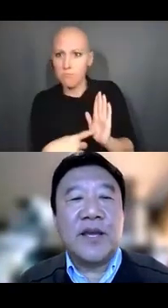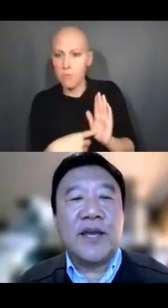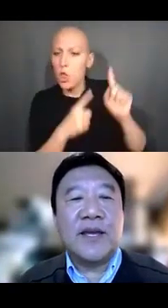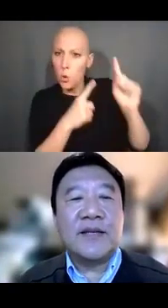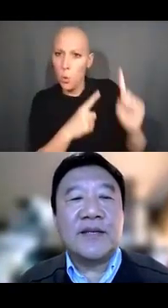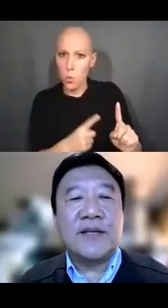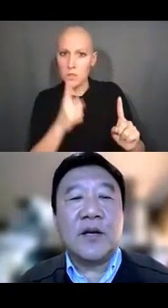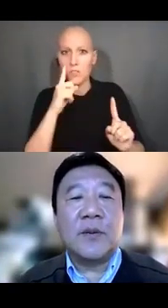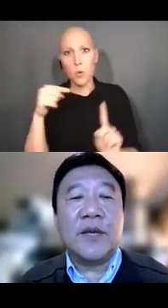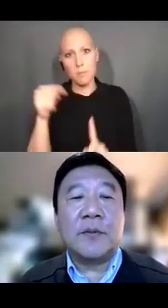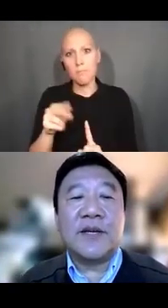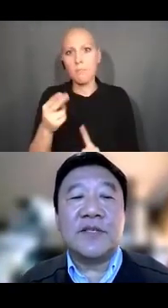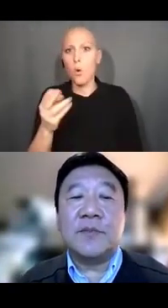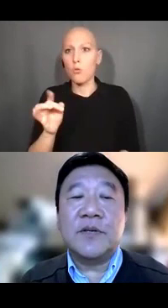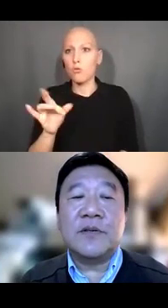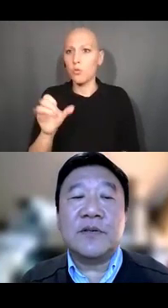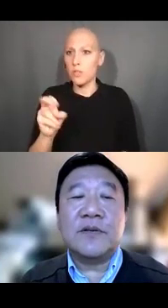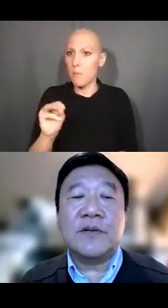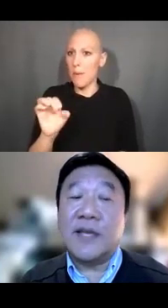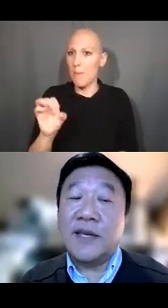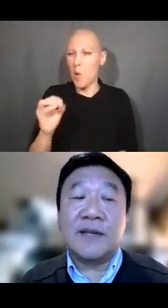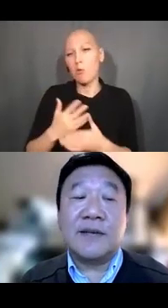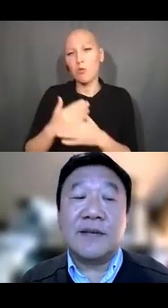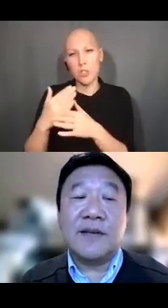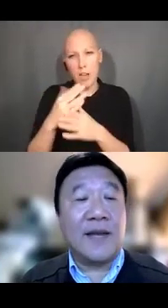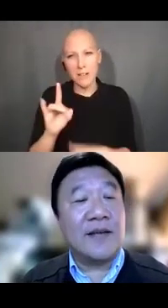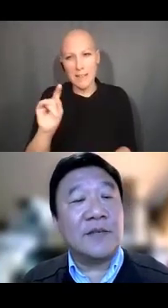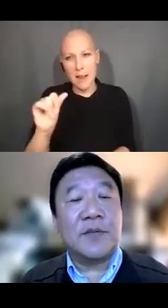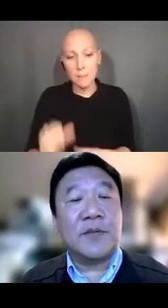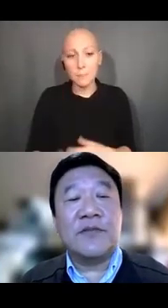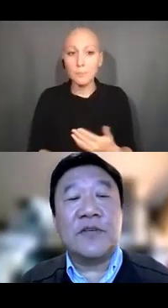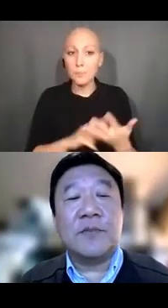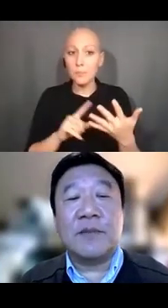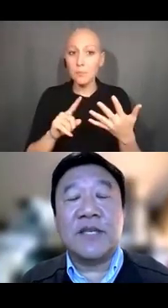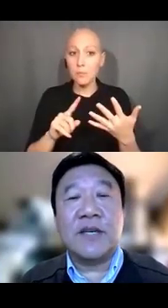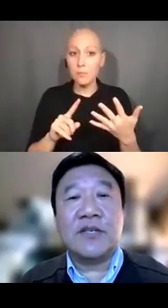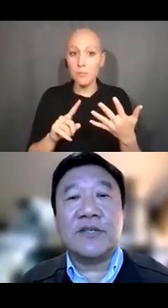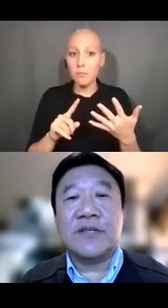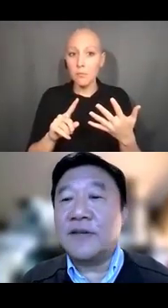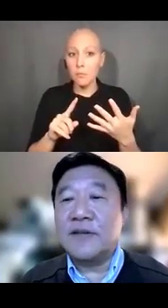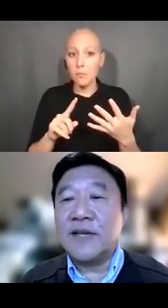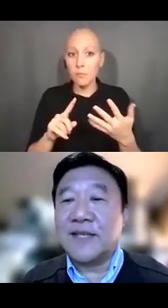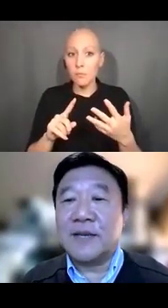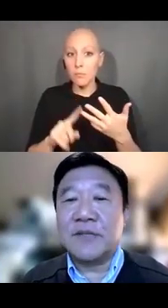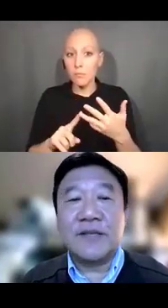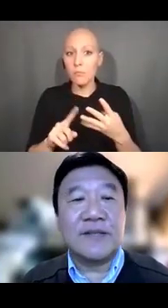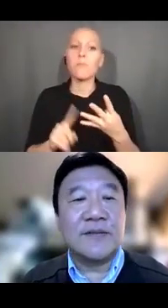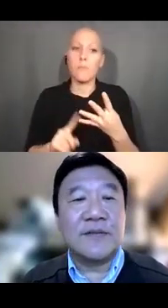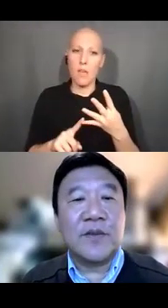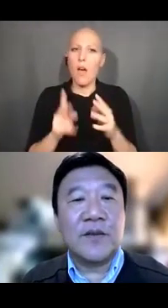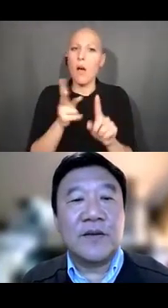And it applies to both data and to peer reviewed publications. Next slide, please.